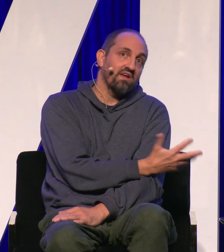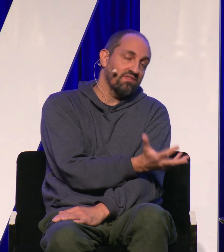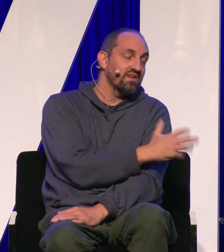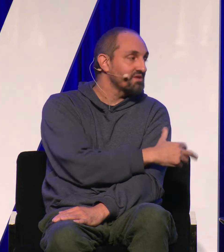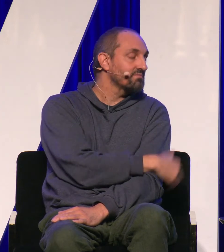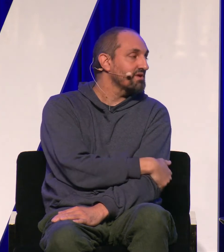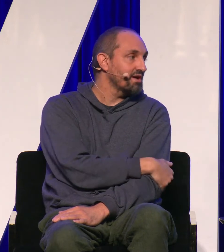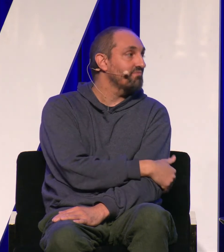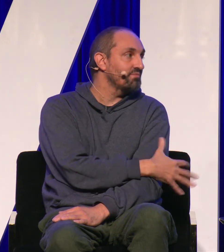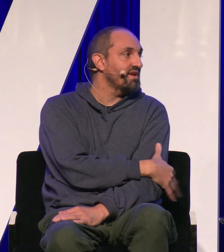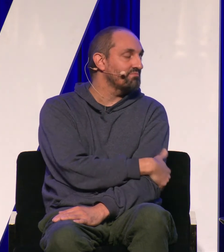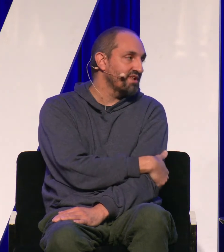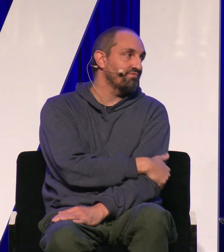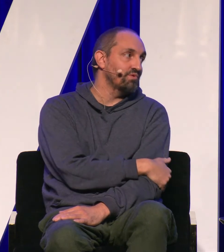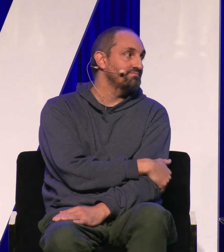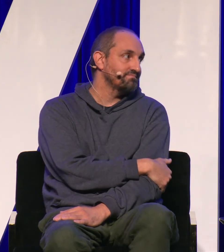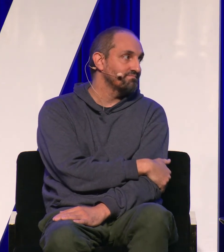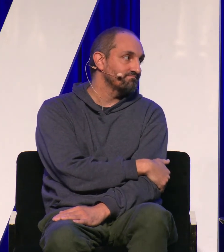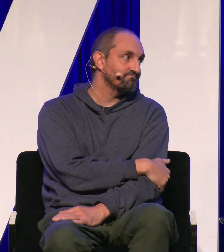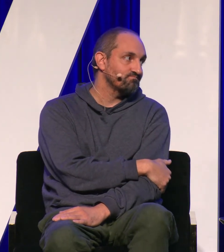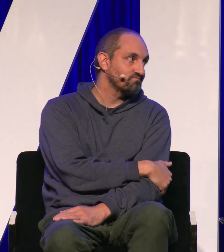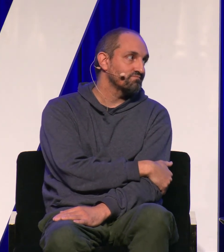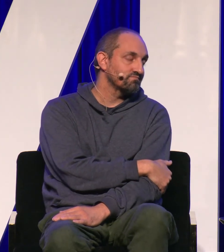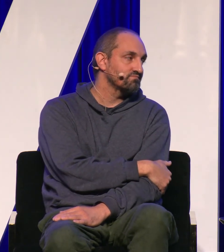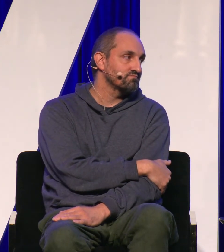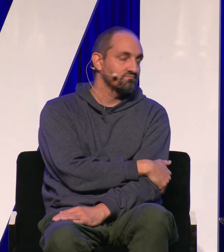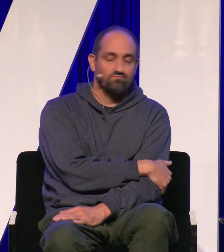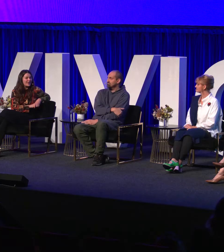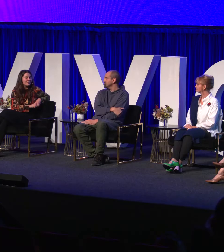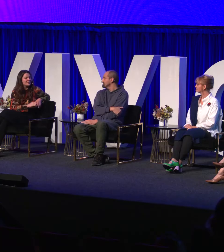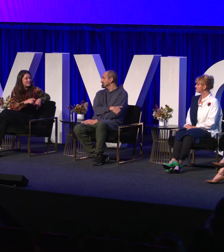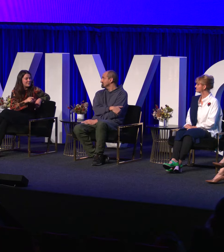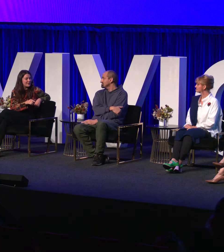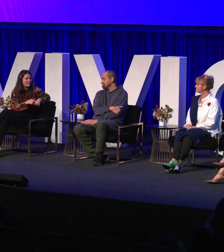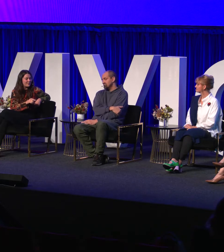I think came from that platform. I think also, Astrid, just to pick up on